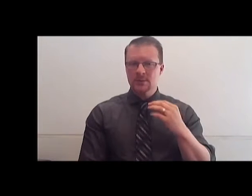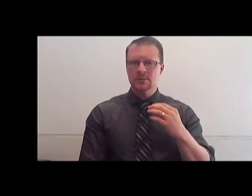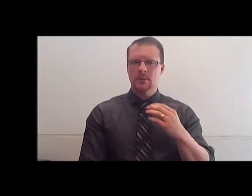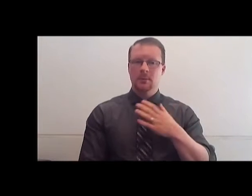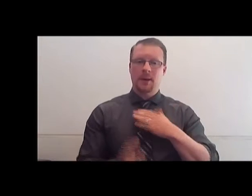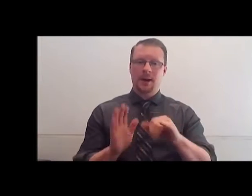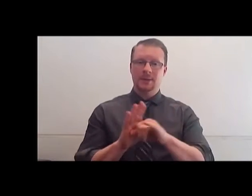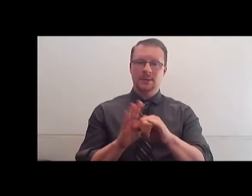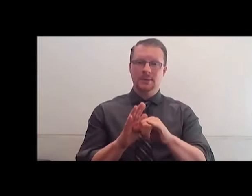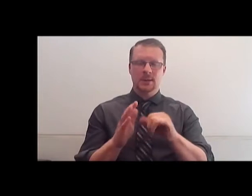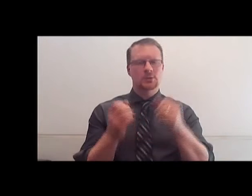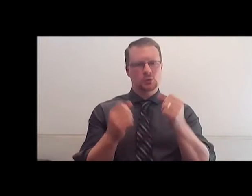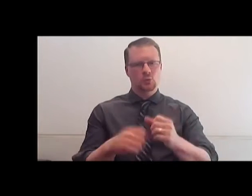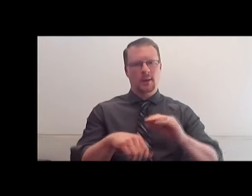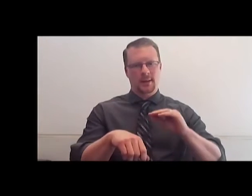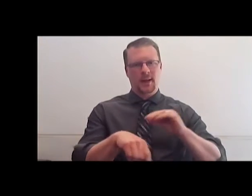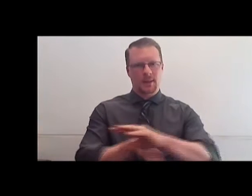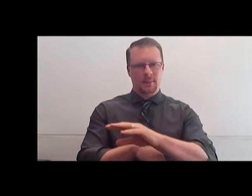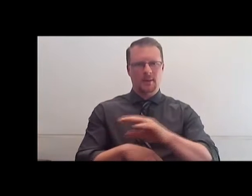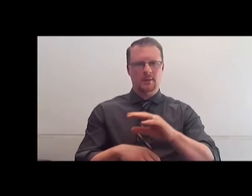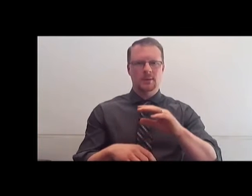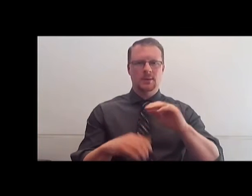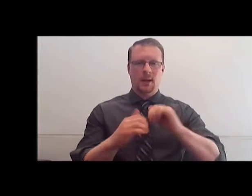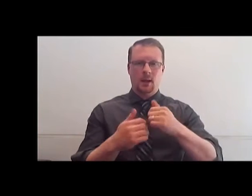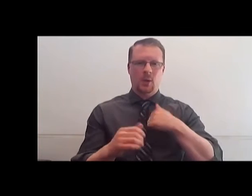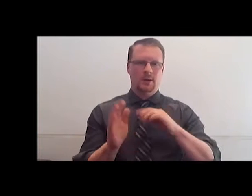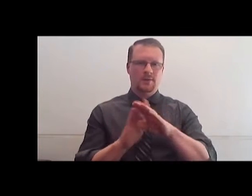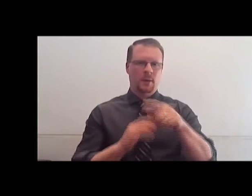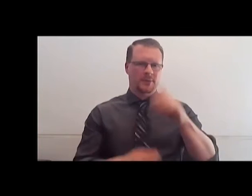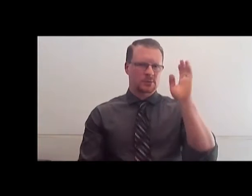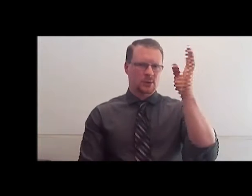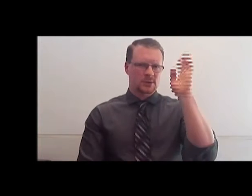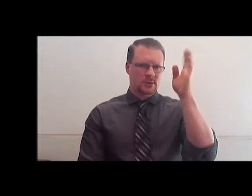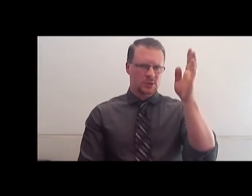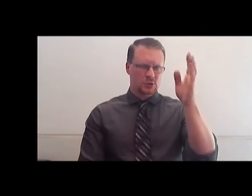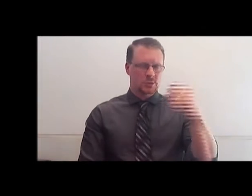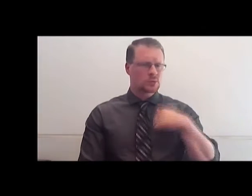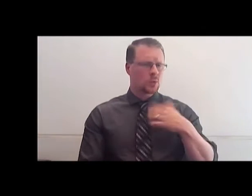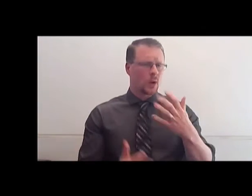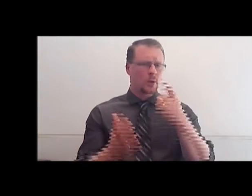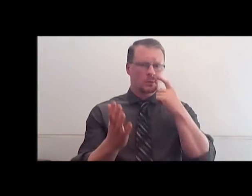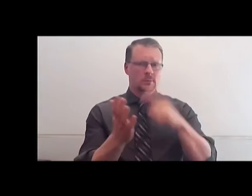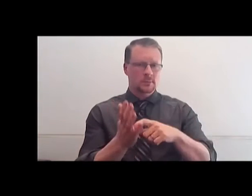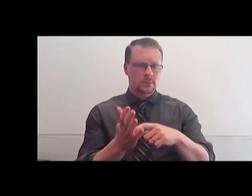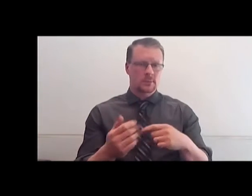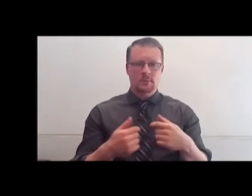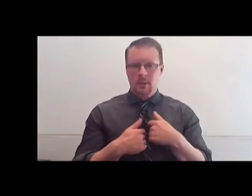I'd like to acknowledge my own experience and identity strongly impacts how I develop this presentation.